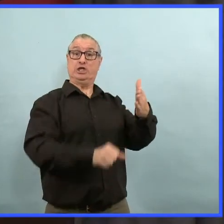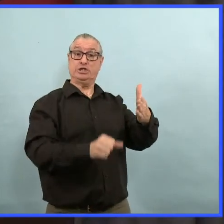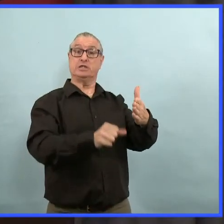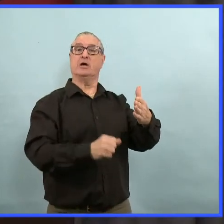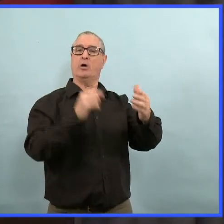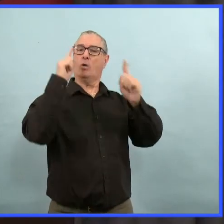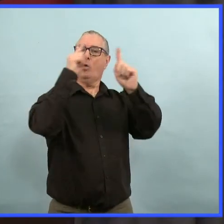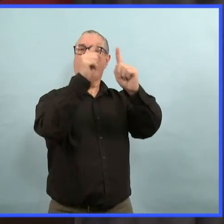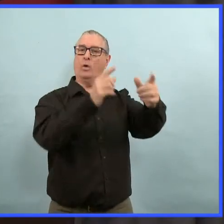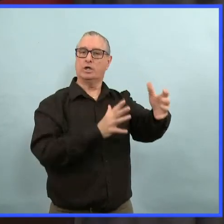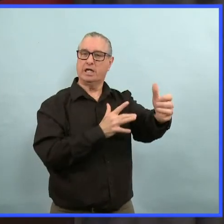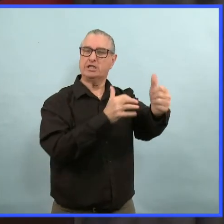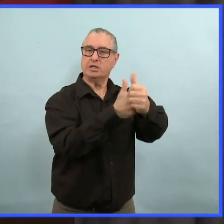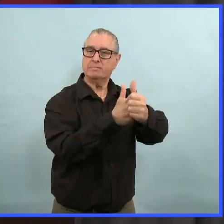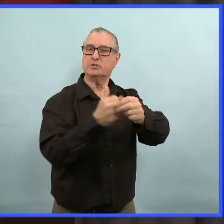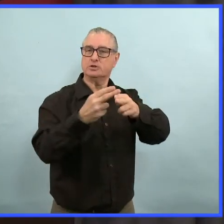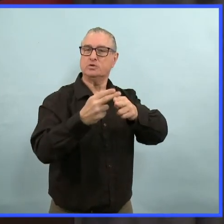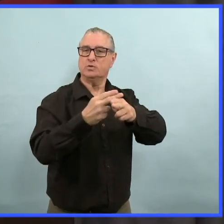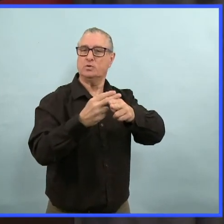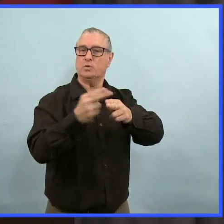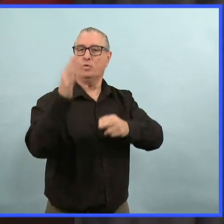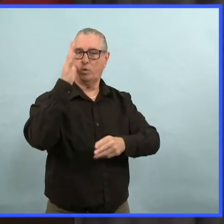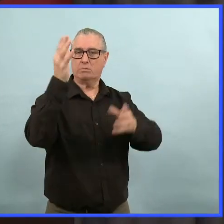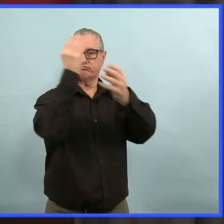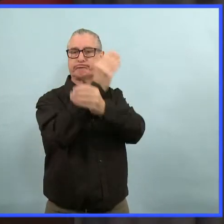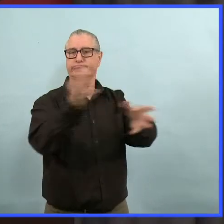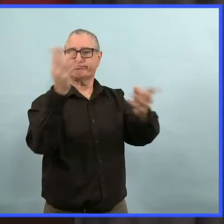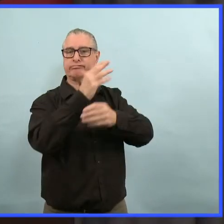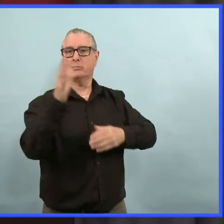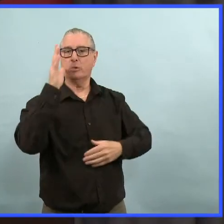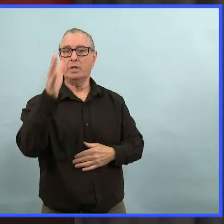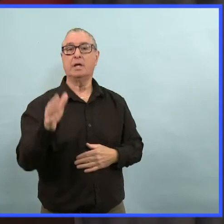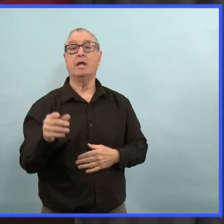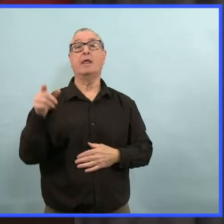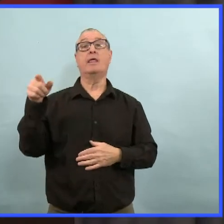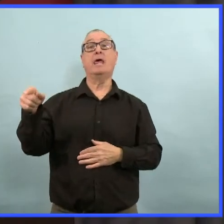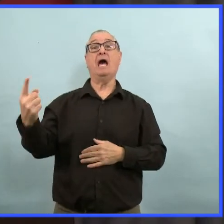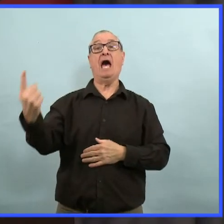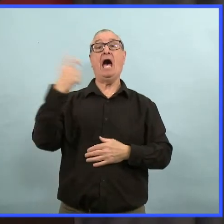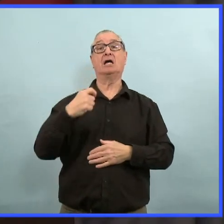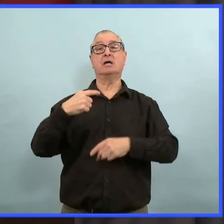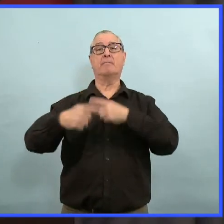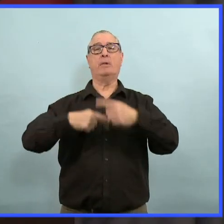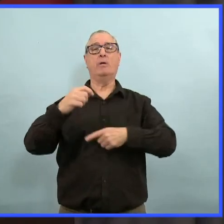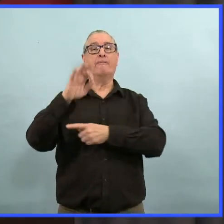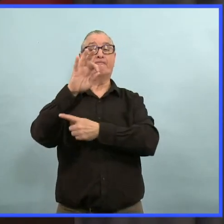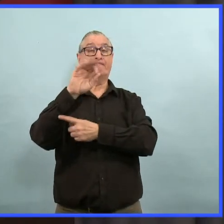soon with regard to your question about sanford the agreement has been signed and we continue to